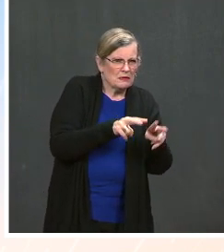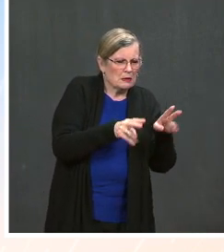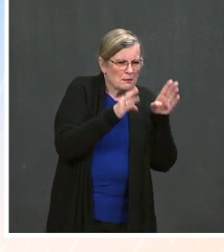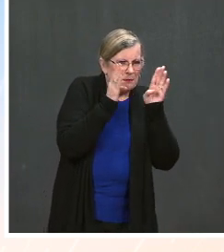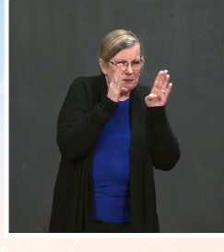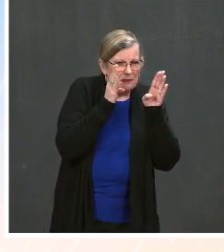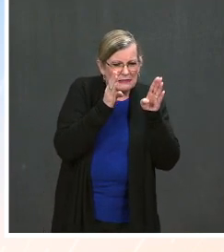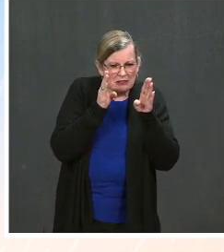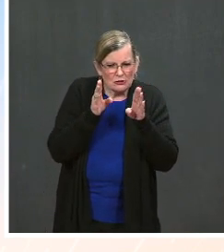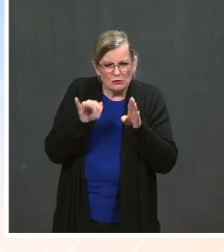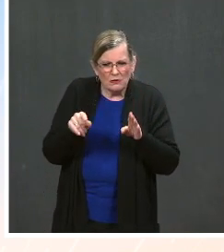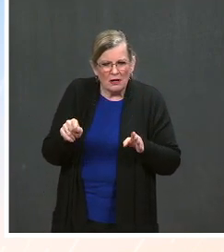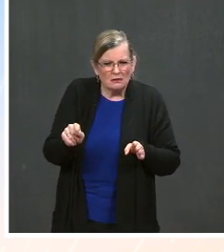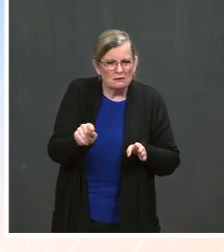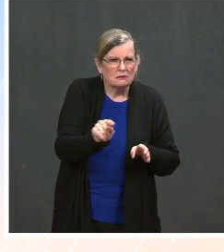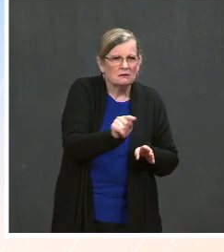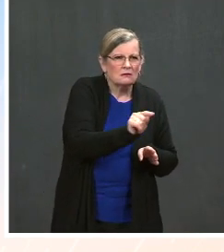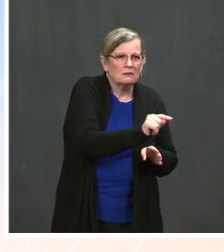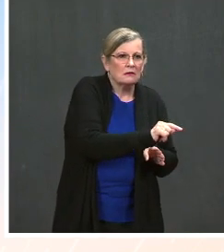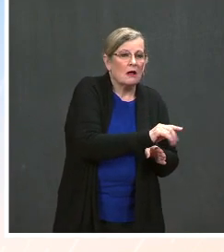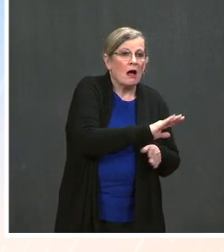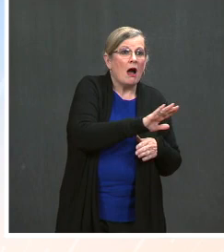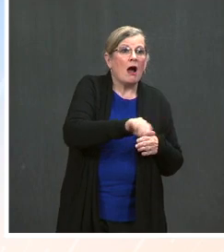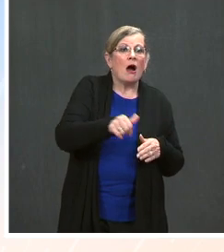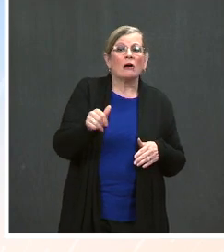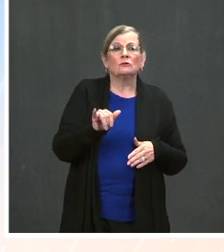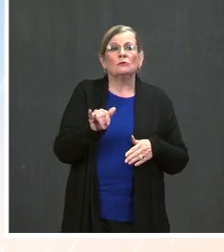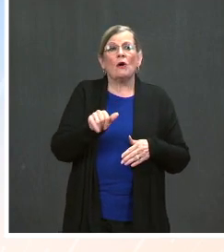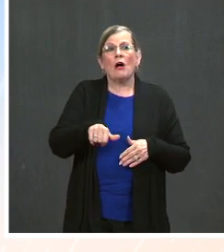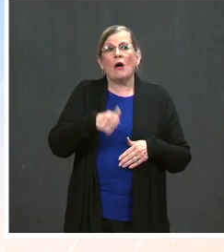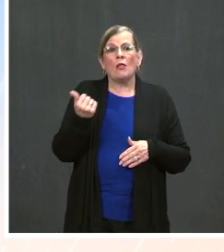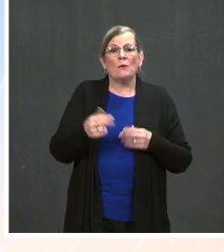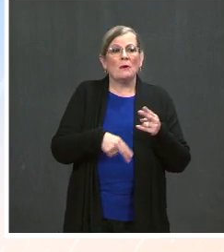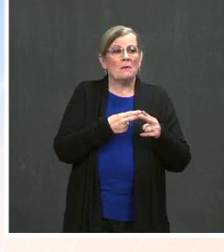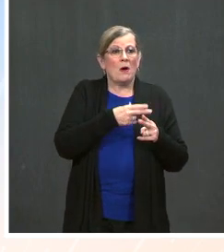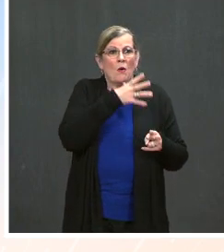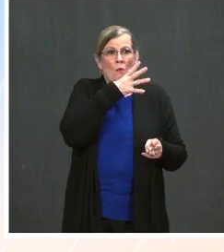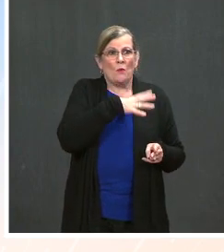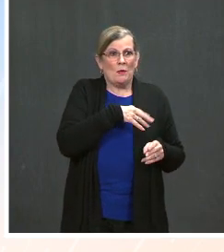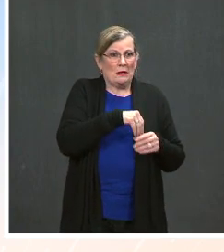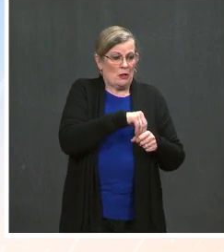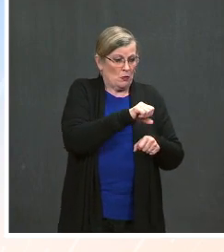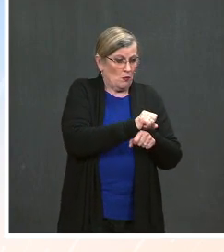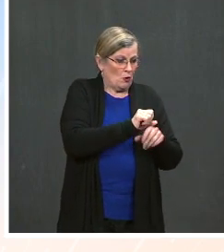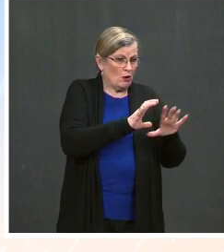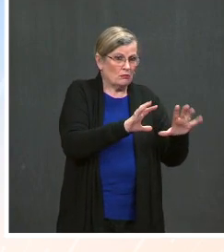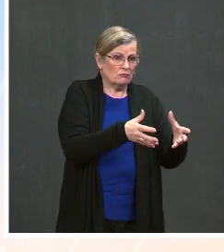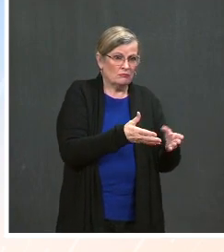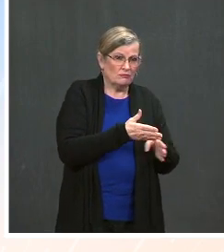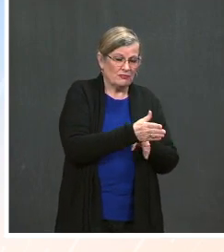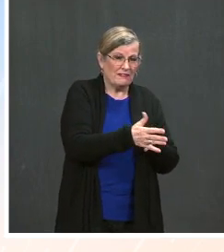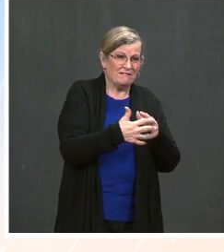whether it's women in the workforce or factory workers not wanting to come back, all of that's connected. So I just think we have to continue a plan.